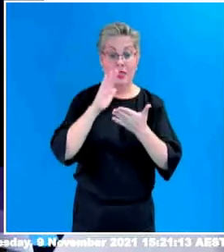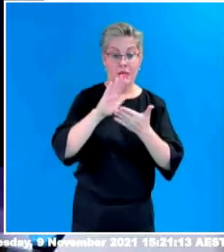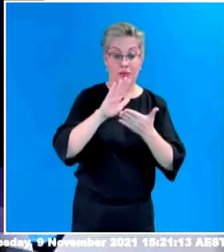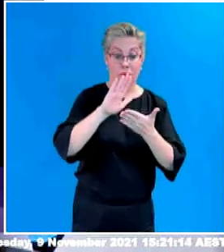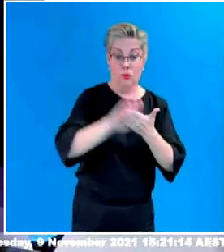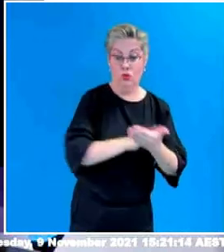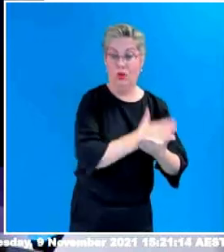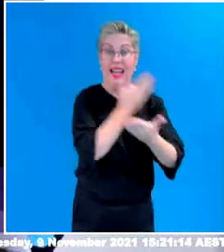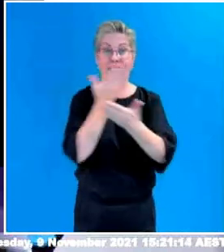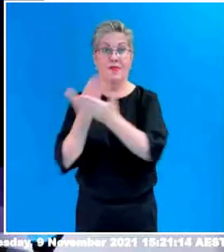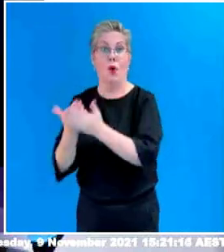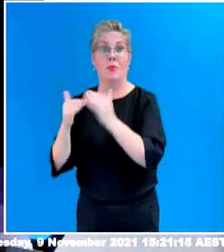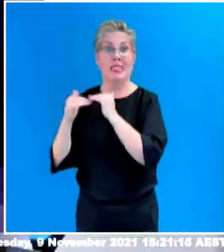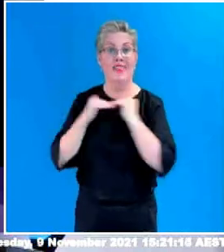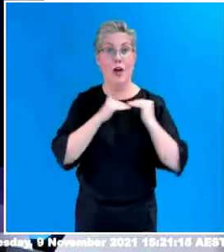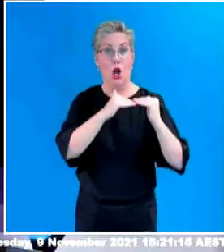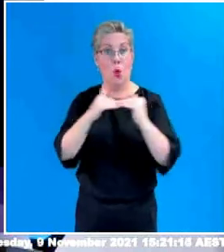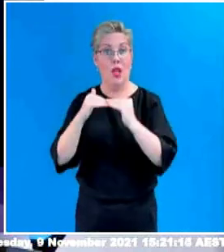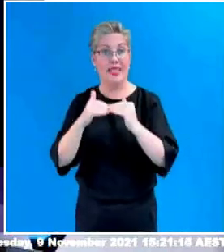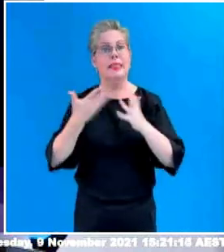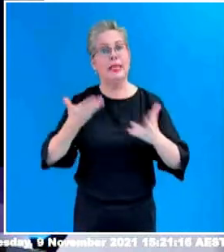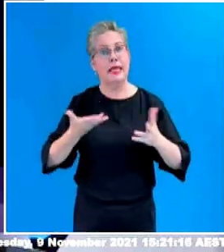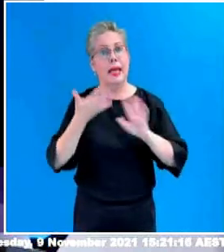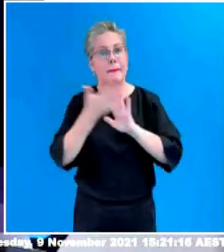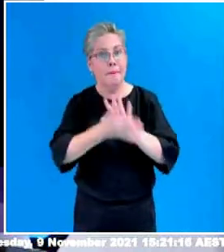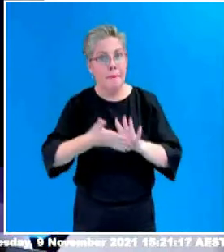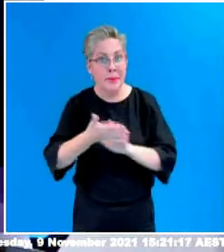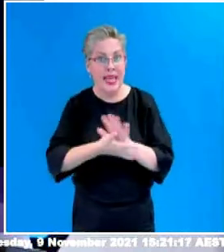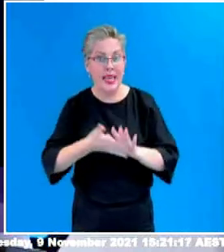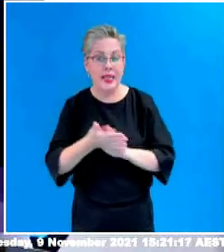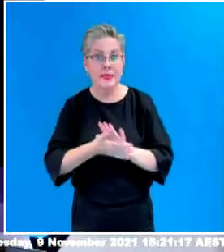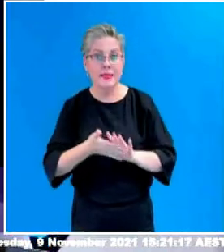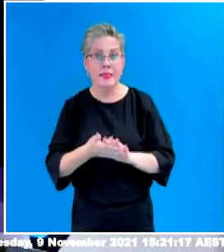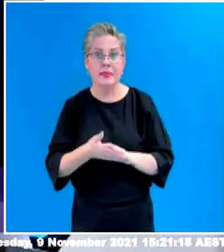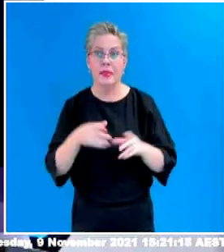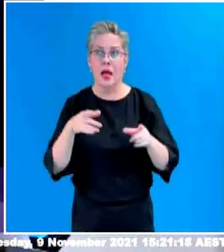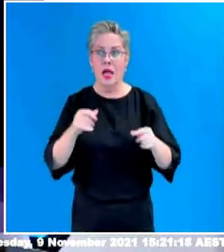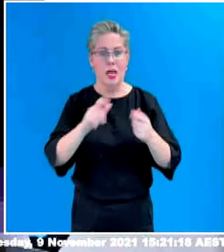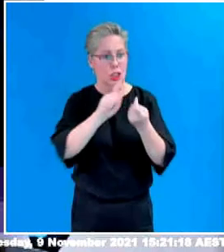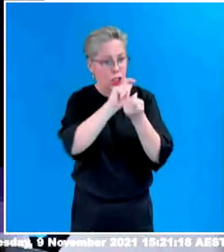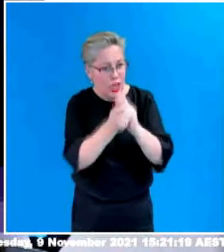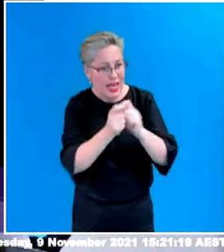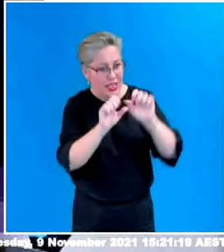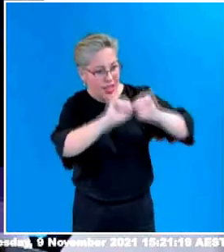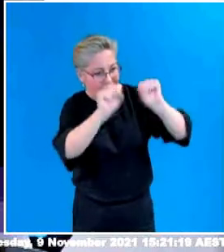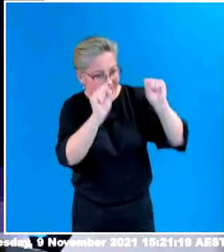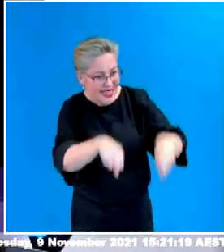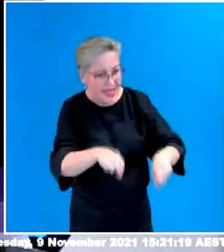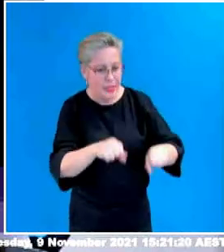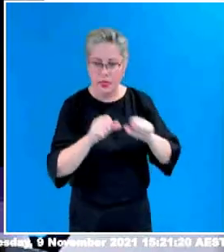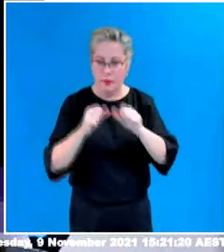It is about changing the structures and sometimes with a variety of positive measures.